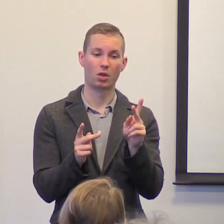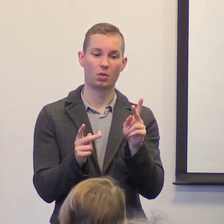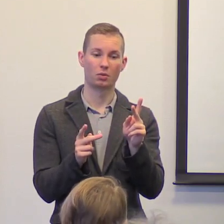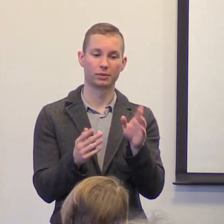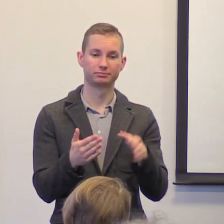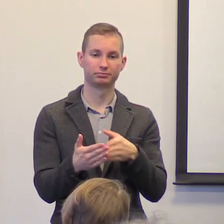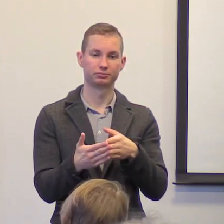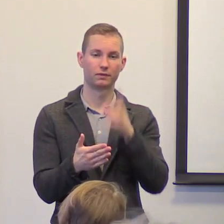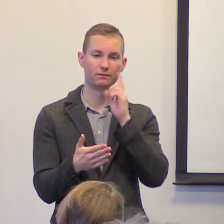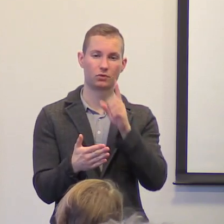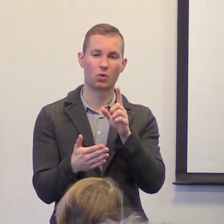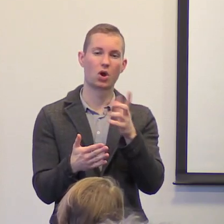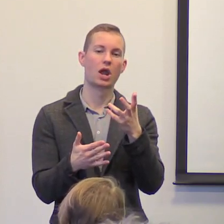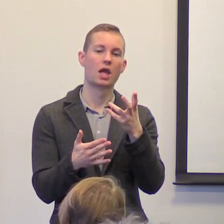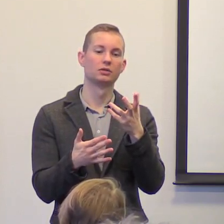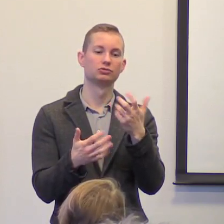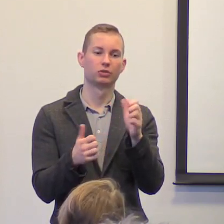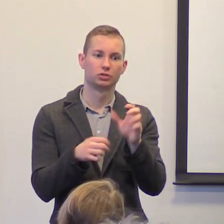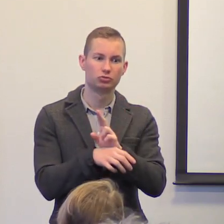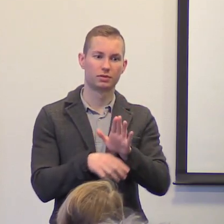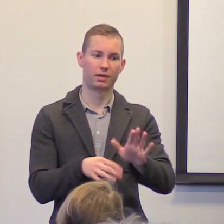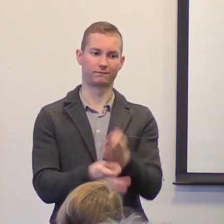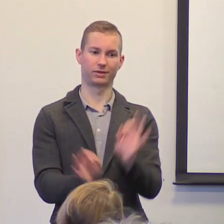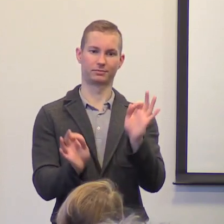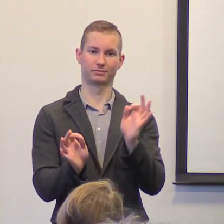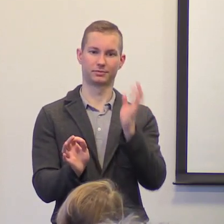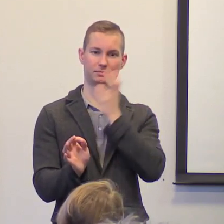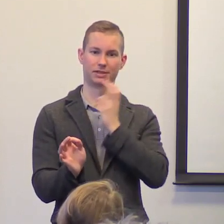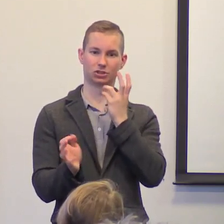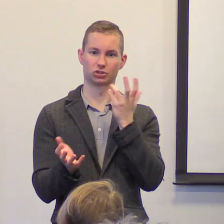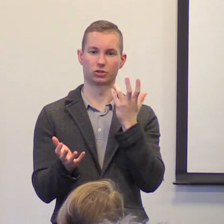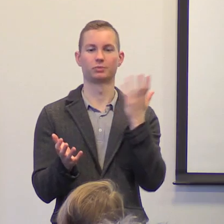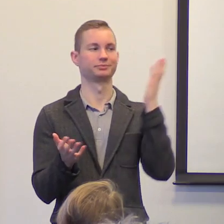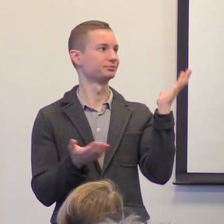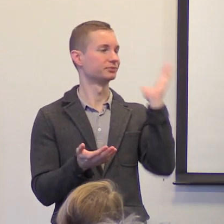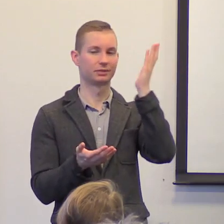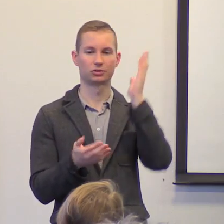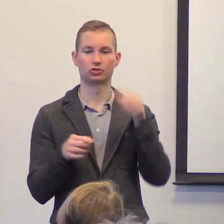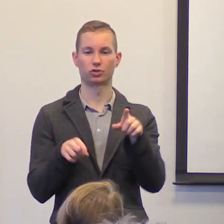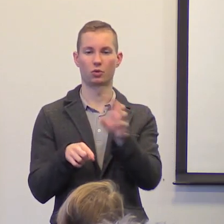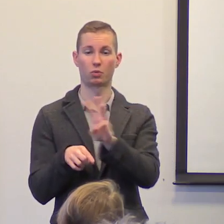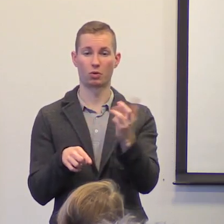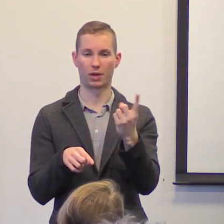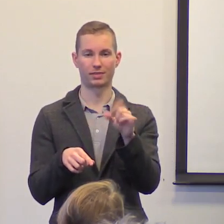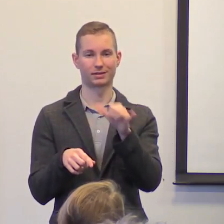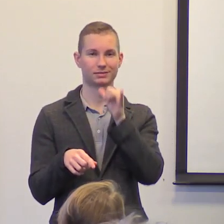exercising their freedom of speech. Here are demonstrations during World War I, which was not altogether popular.